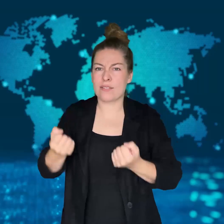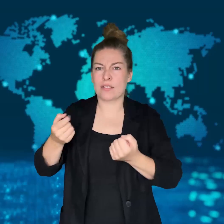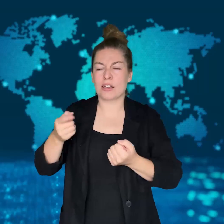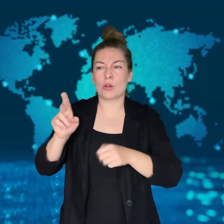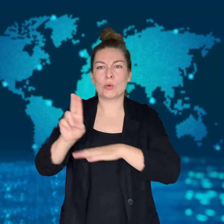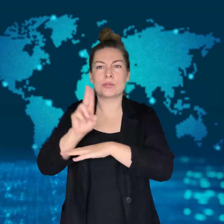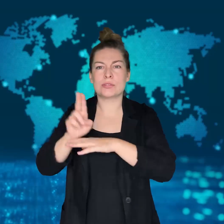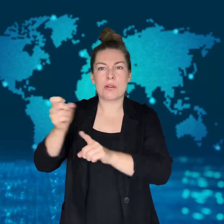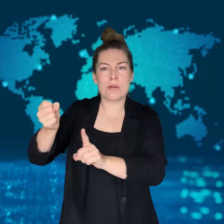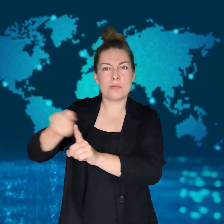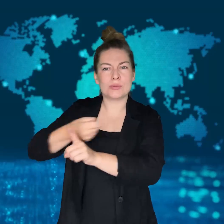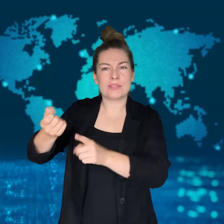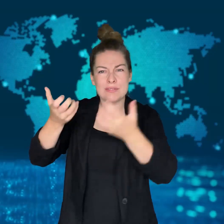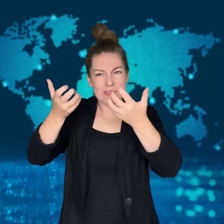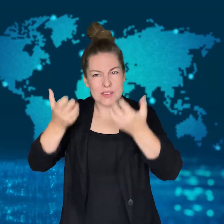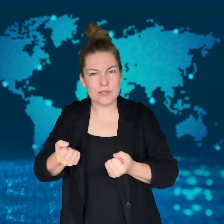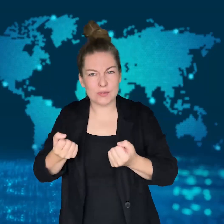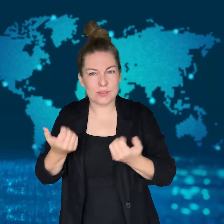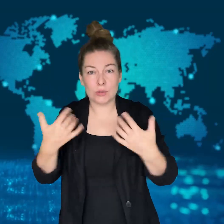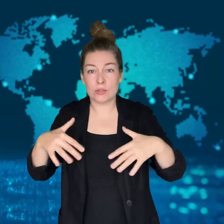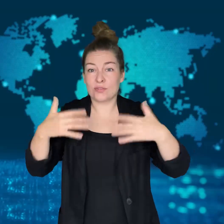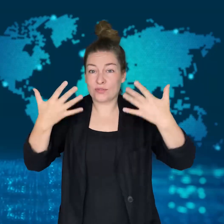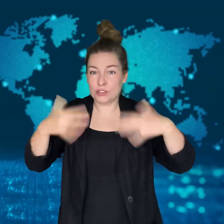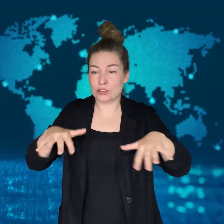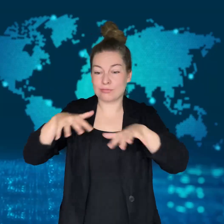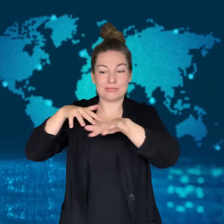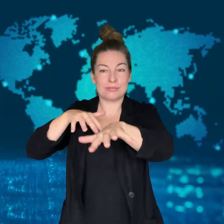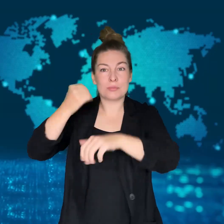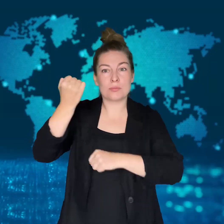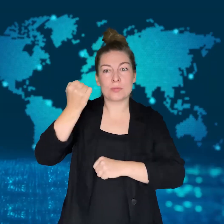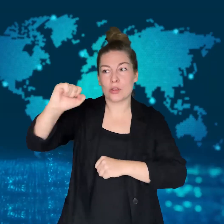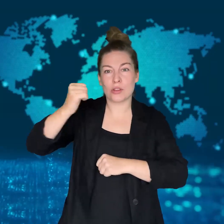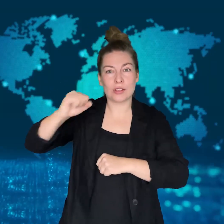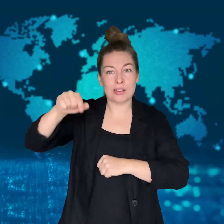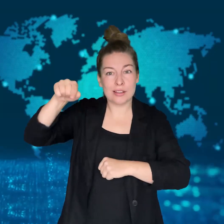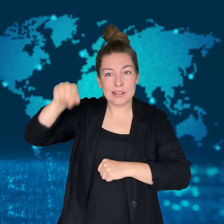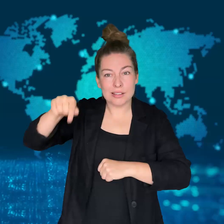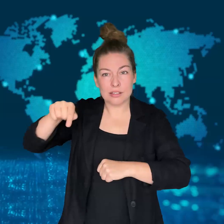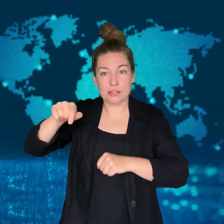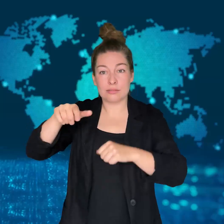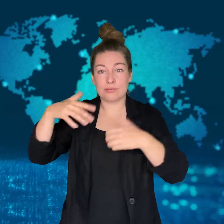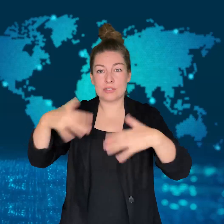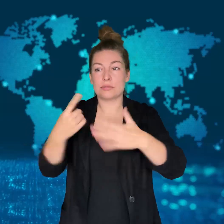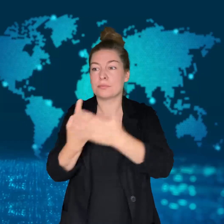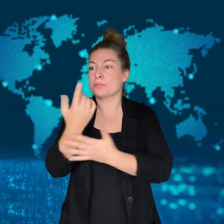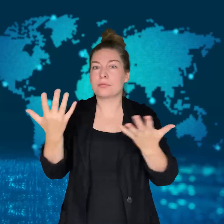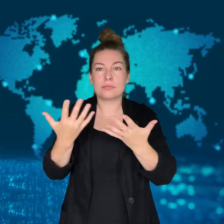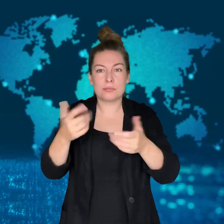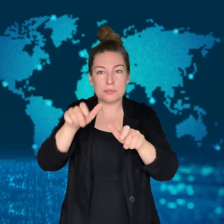Dozens were killed at protests against Kenya's government